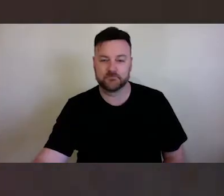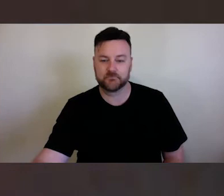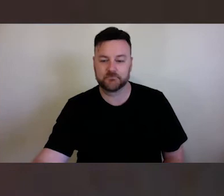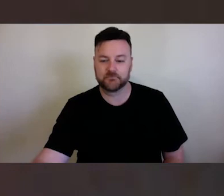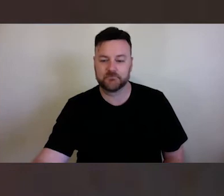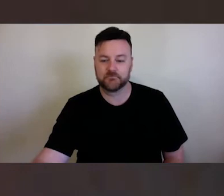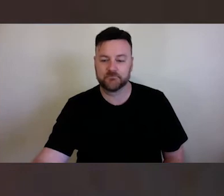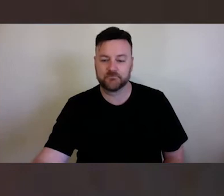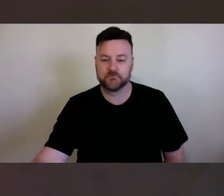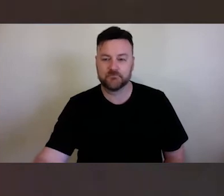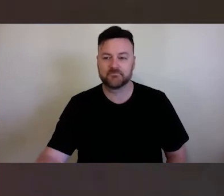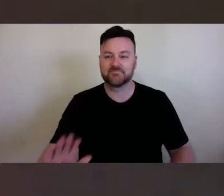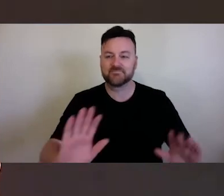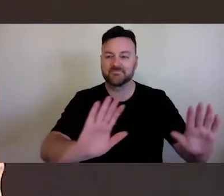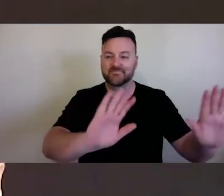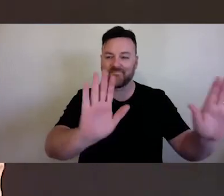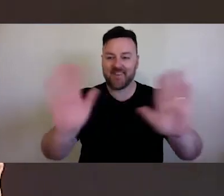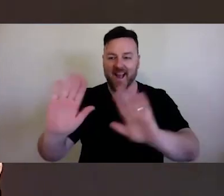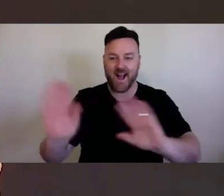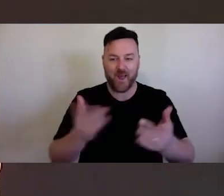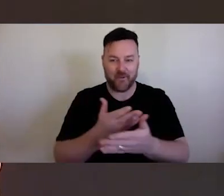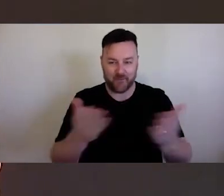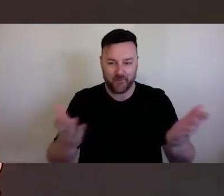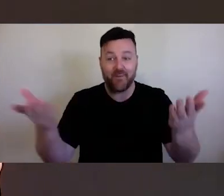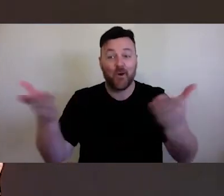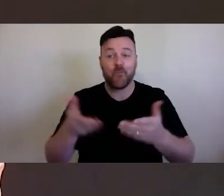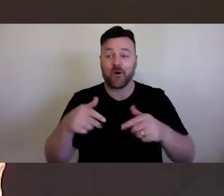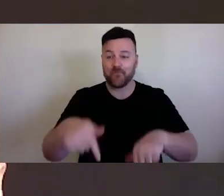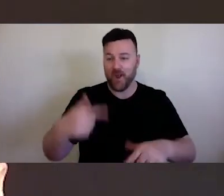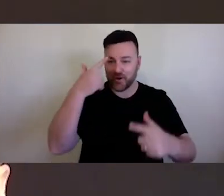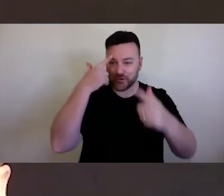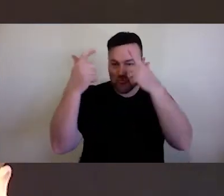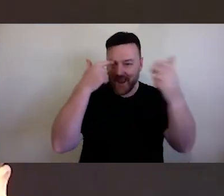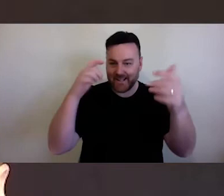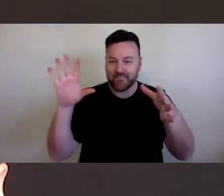Hello, everyone and welcome to Creative Connections. My name is